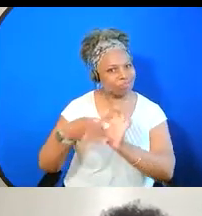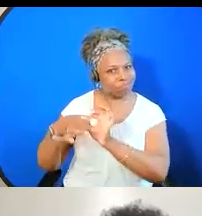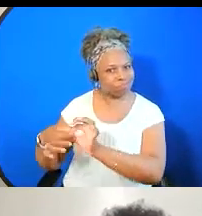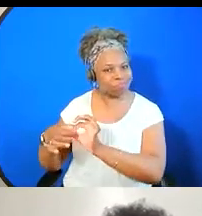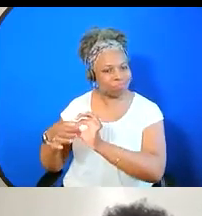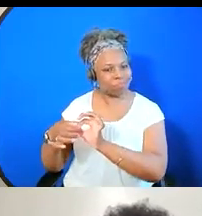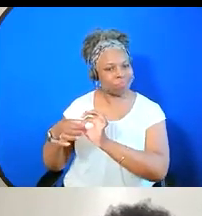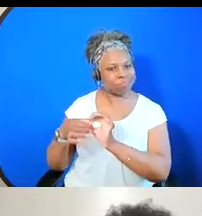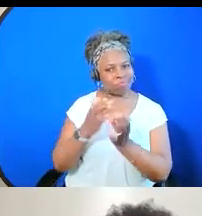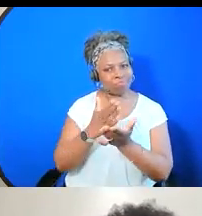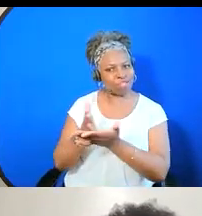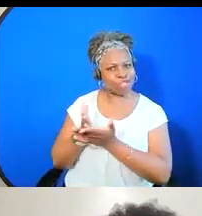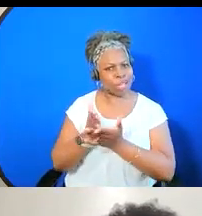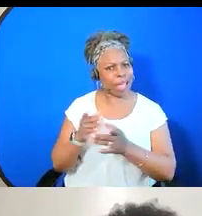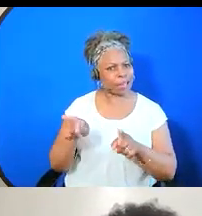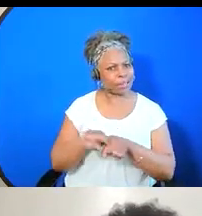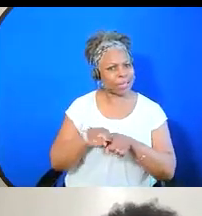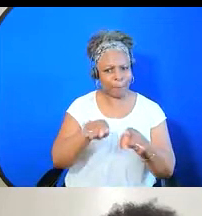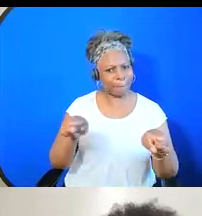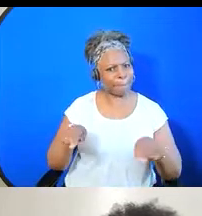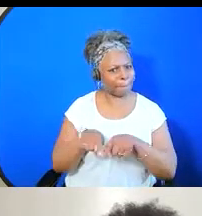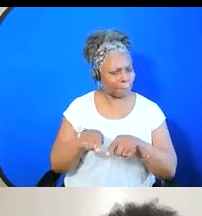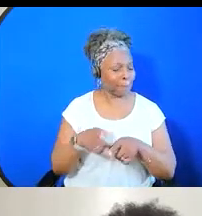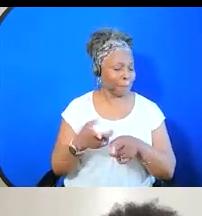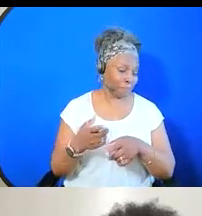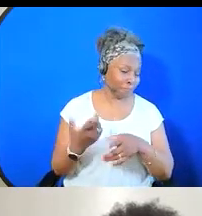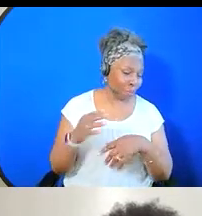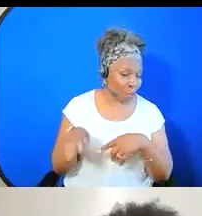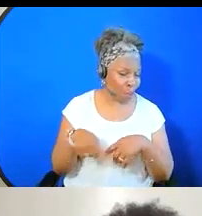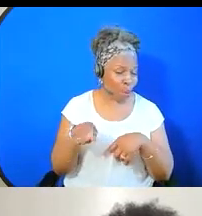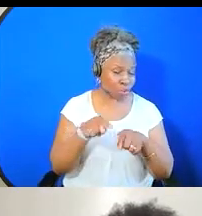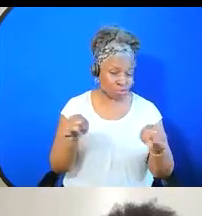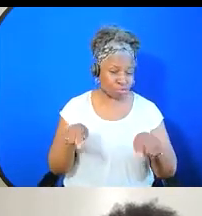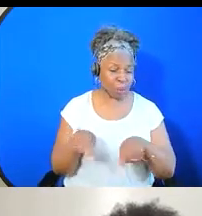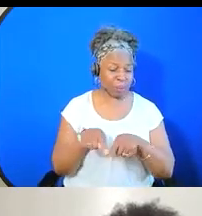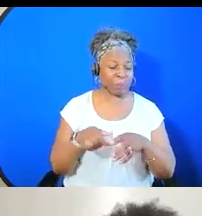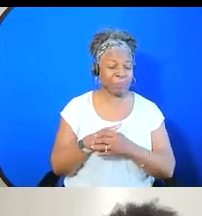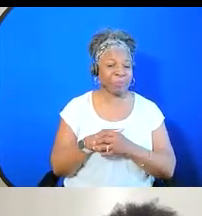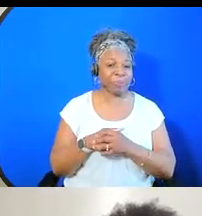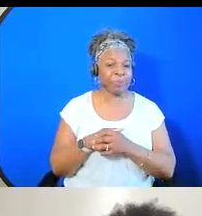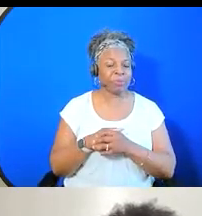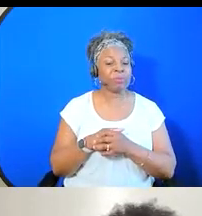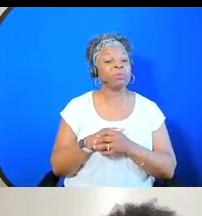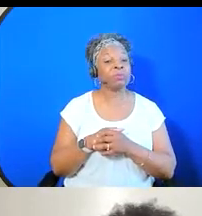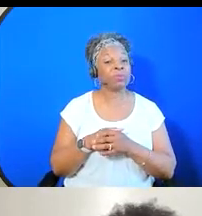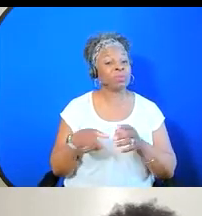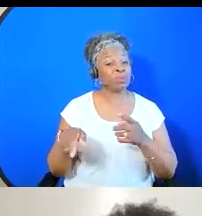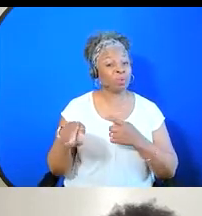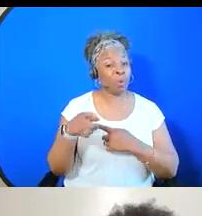sharing the space of the laundry room. We engage, as Elisabeth said,